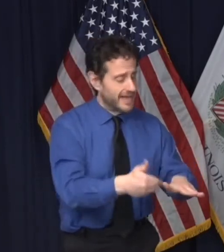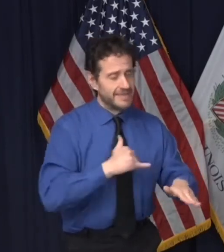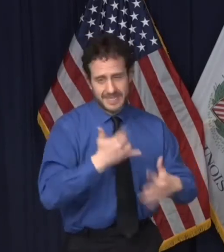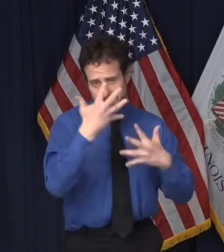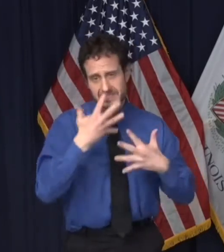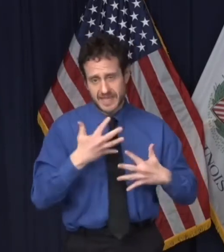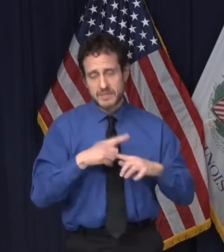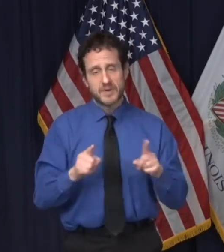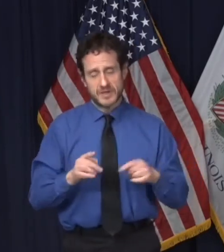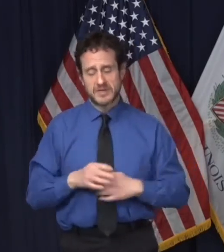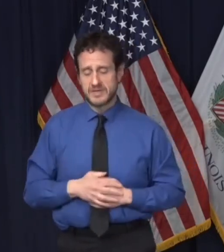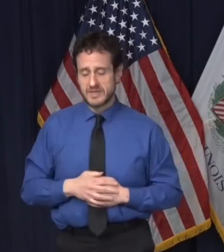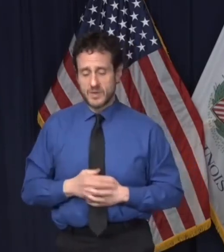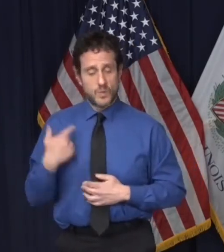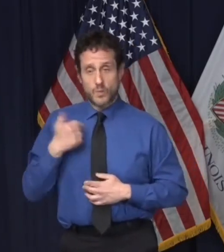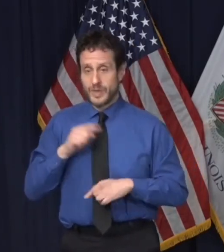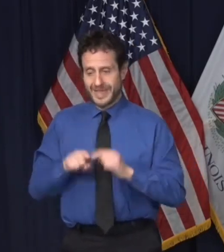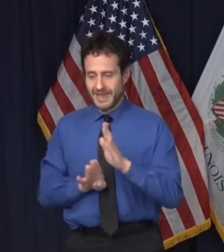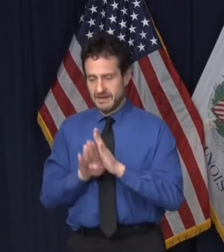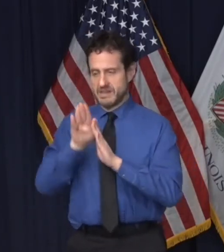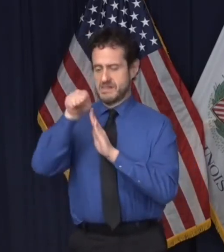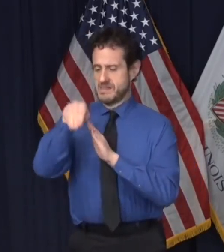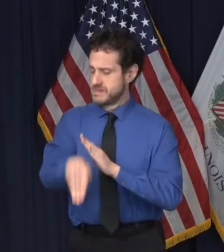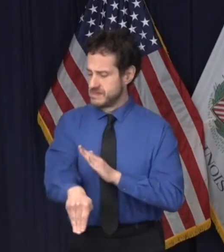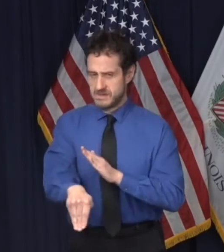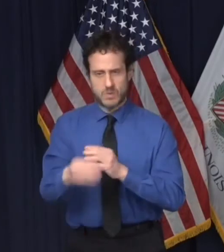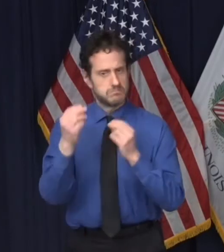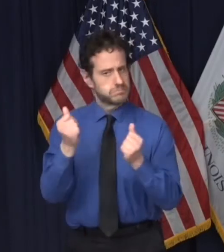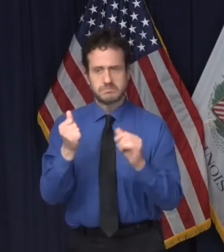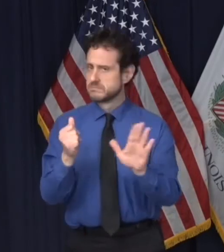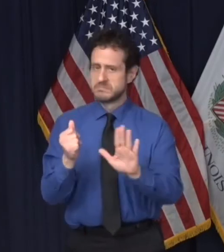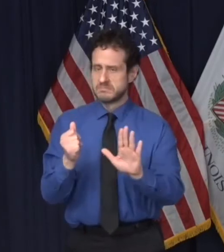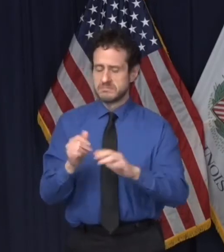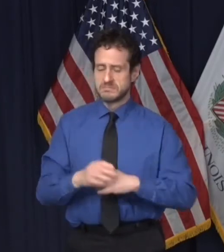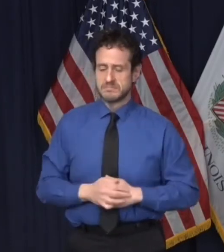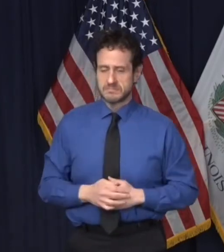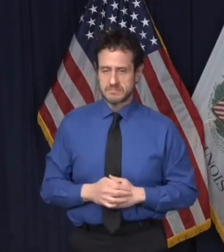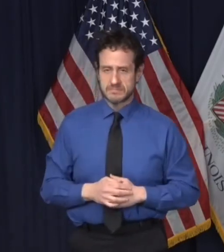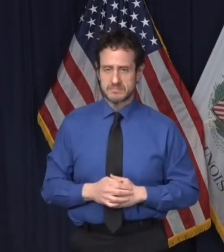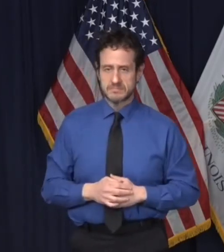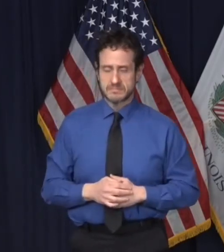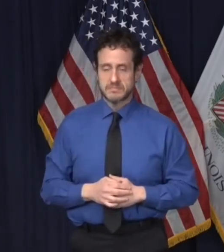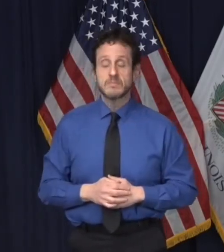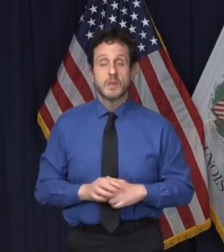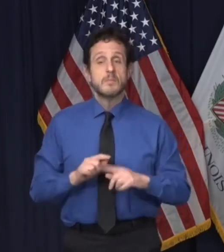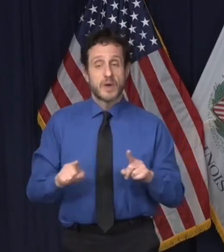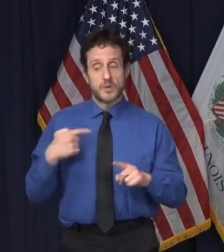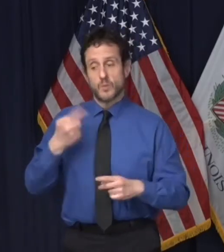OVERNIGHT. THE FACT THAT OUR DOUBLING RATE CONTINUES TO INCREASE IN EVERY